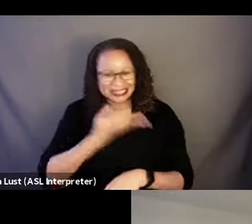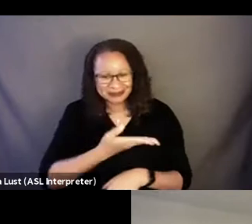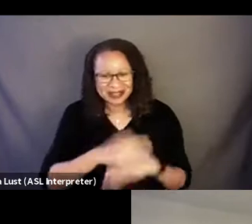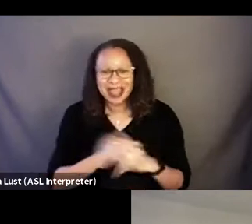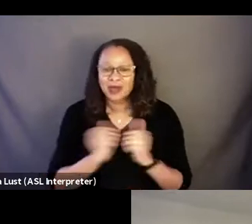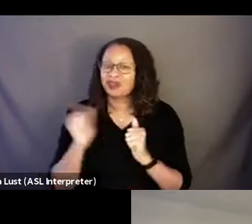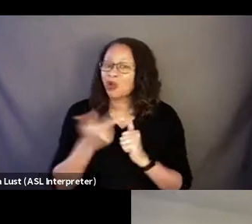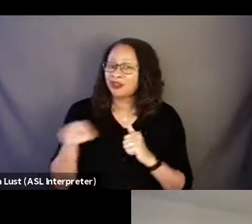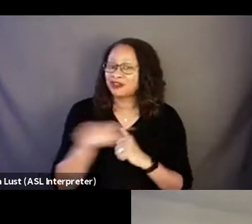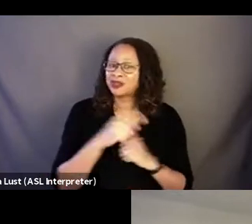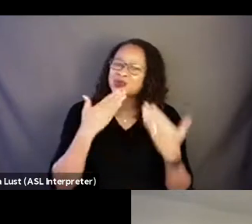And with all of you, so thank you for this.